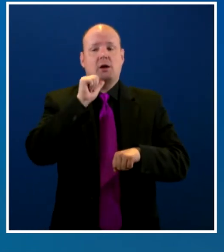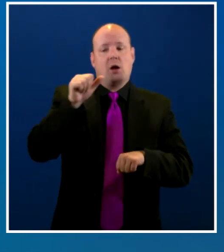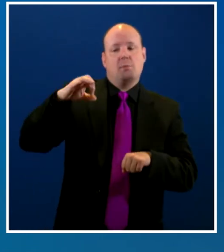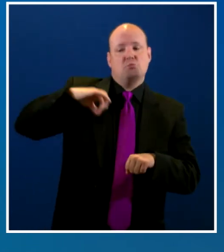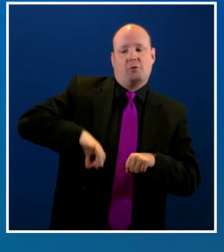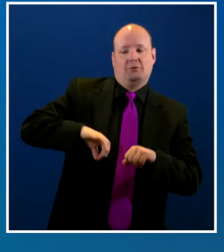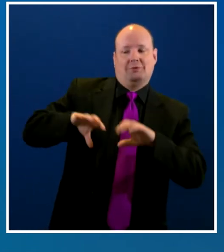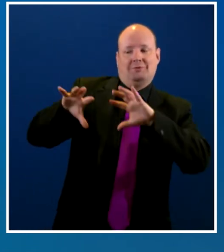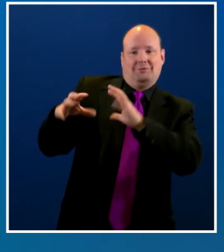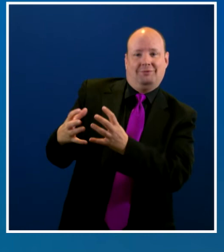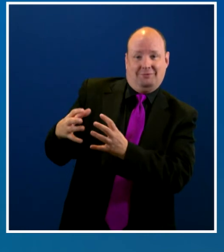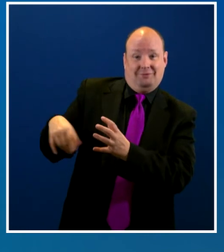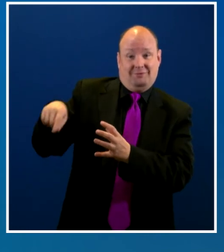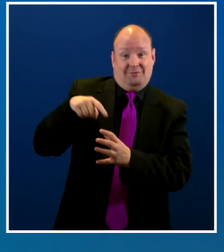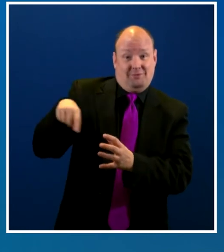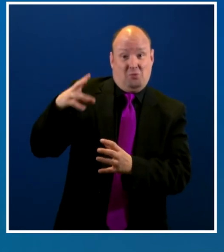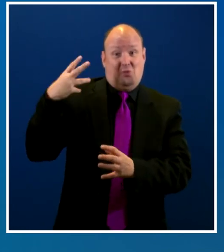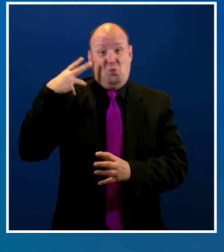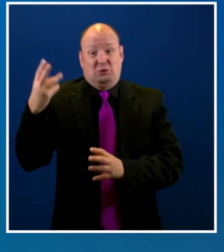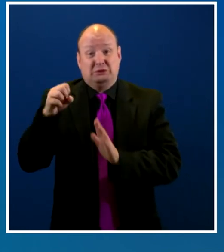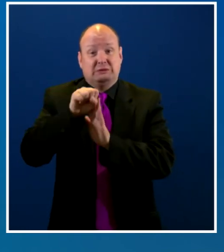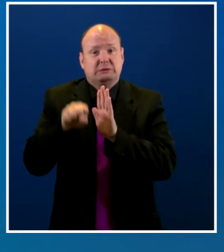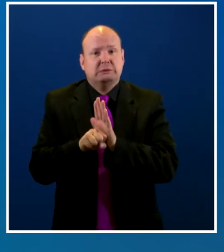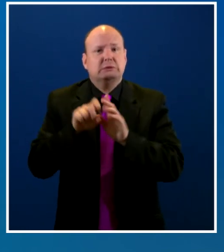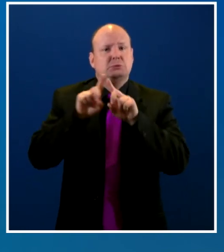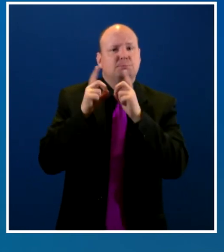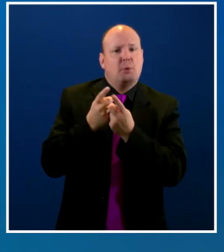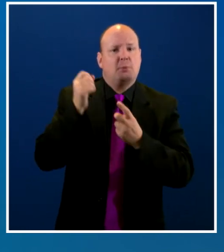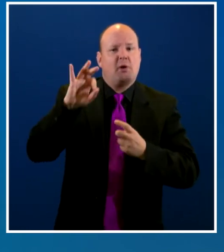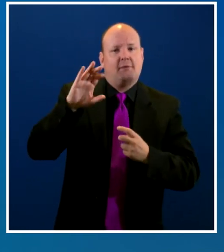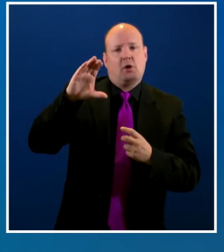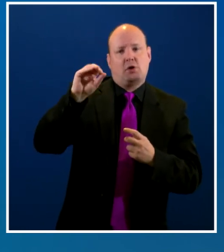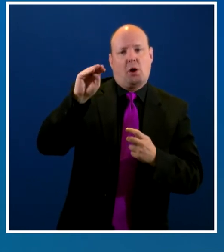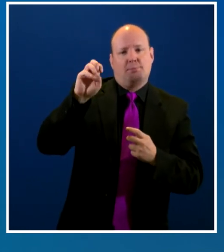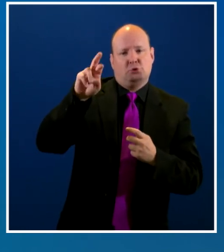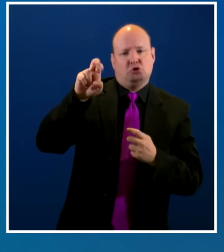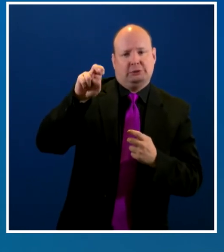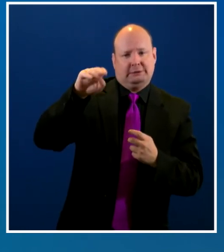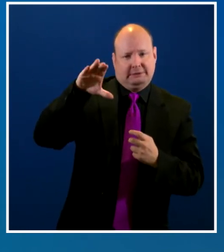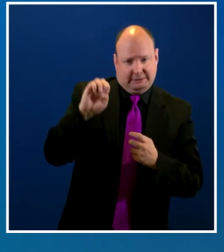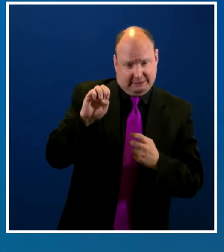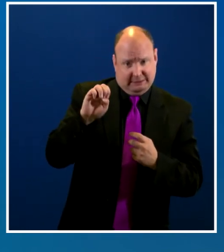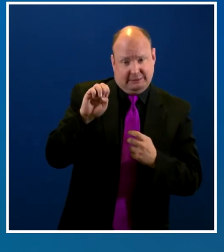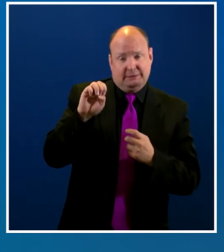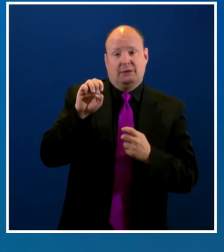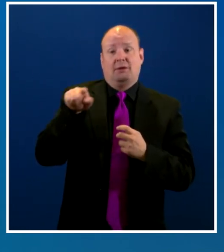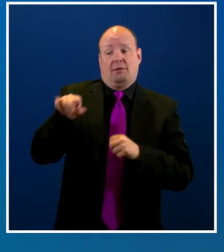The Washington State Department of Commerce has launched the Small Business Flex Fund.